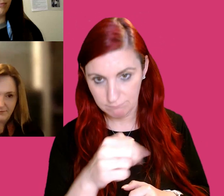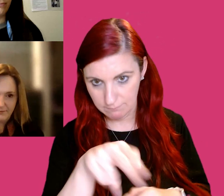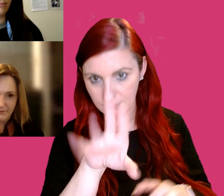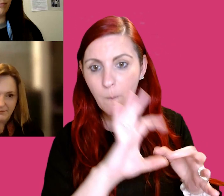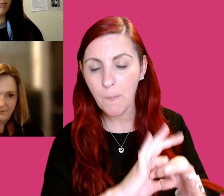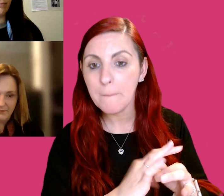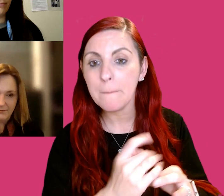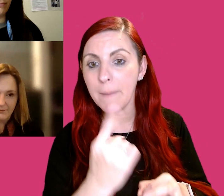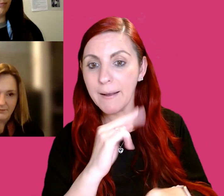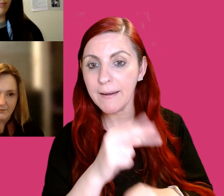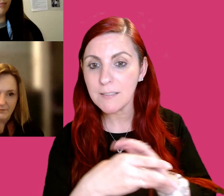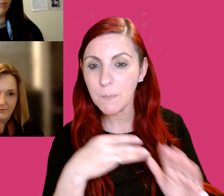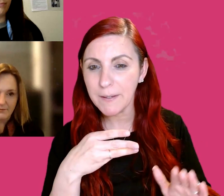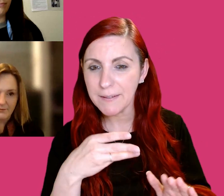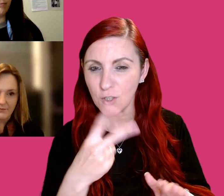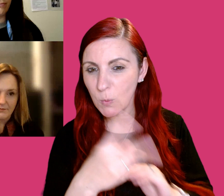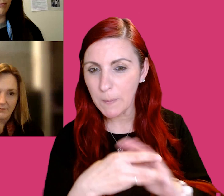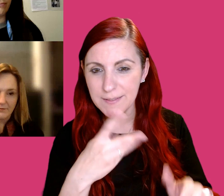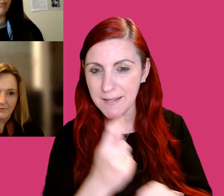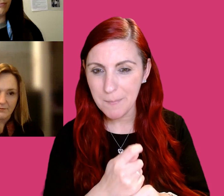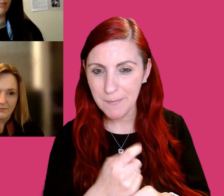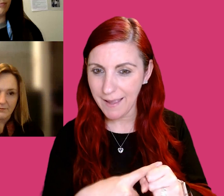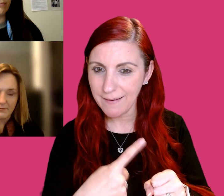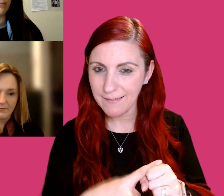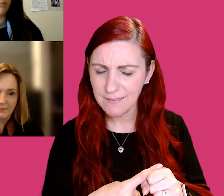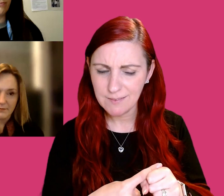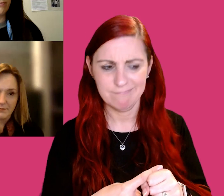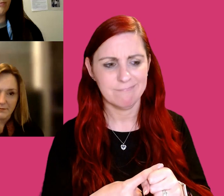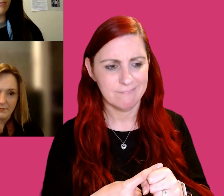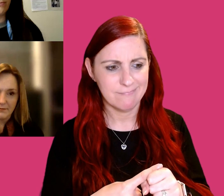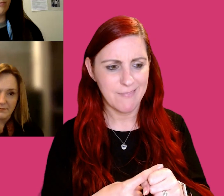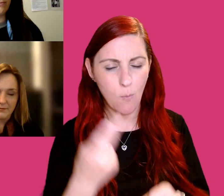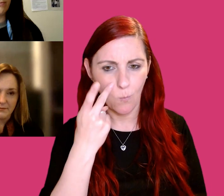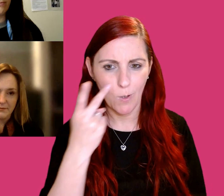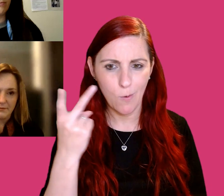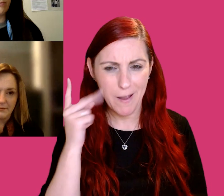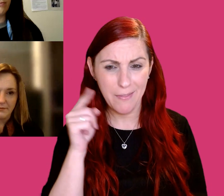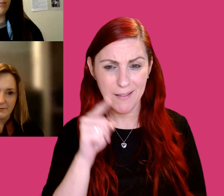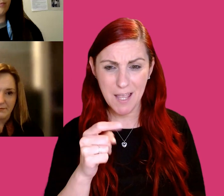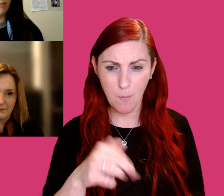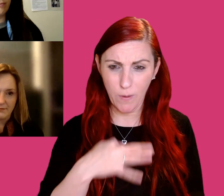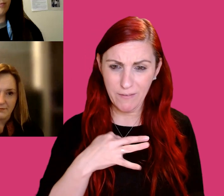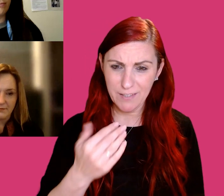for the same exercise two weeks later and we look back on that with shame now you know we hang our